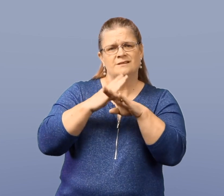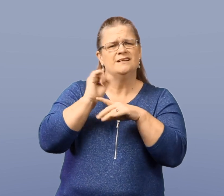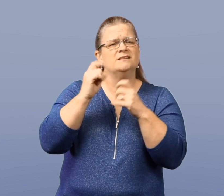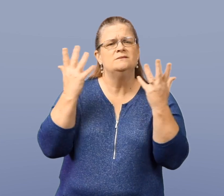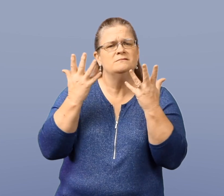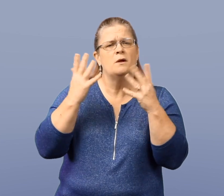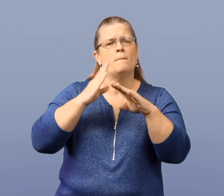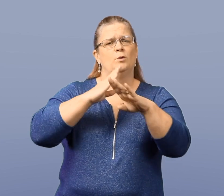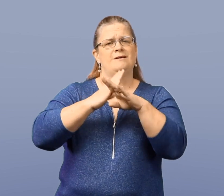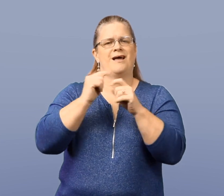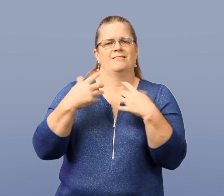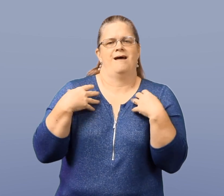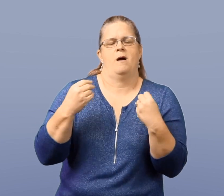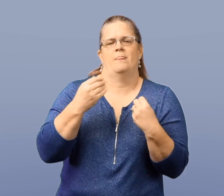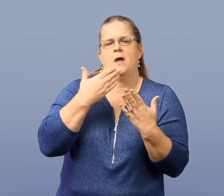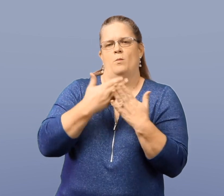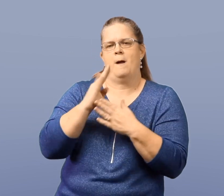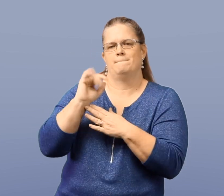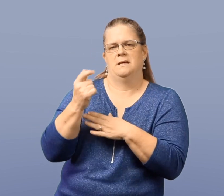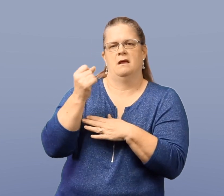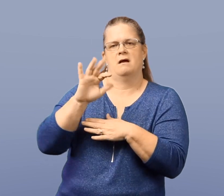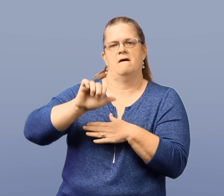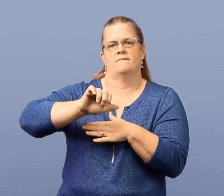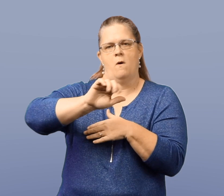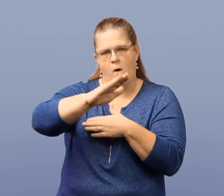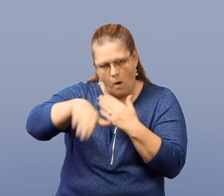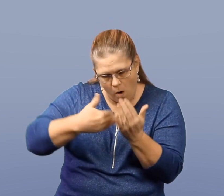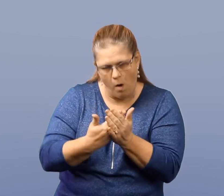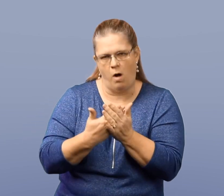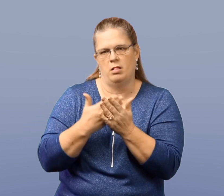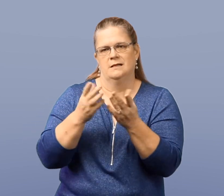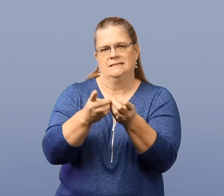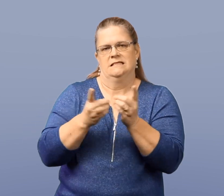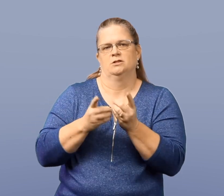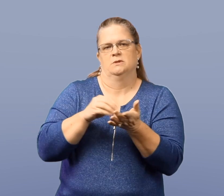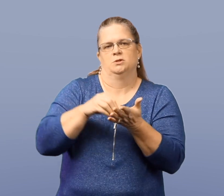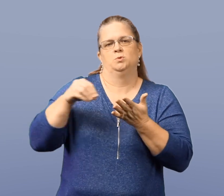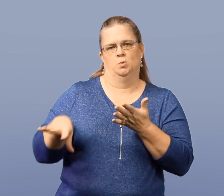The importance of having that policy in place is to protect the health of all districts' students.